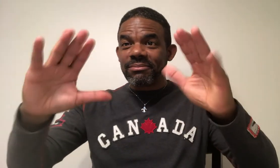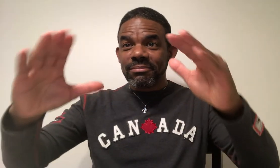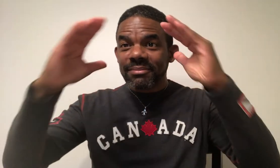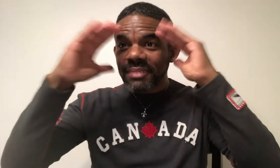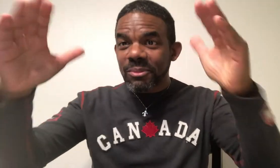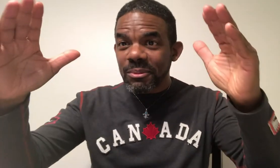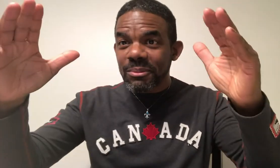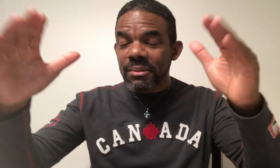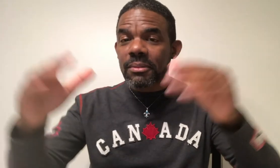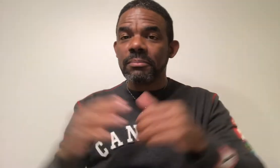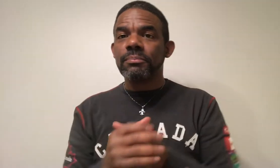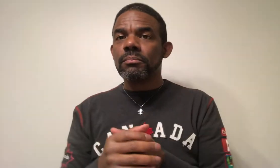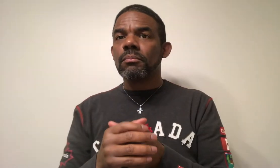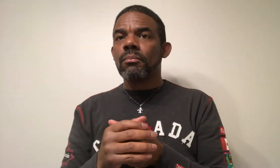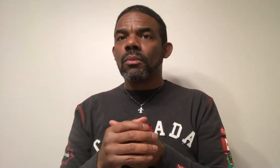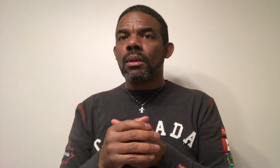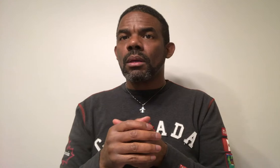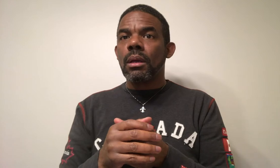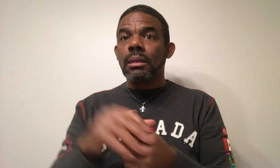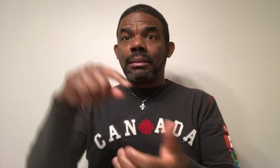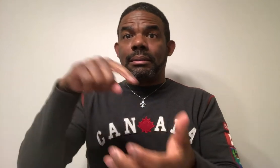Hello!